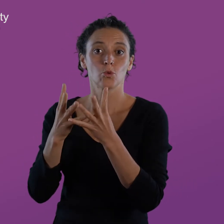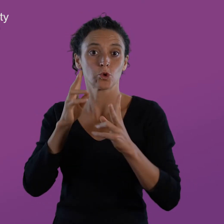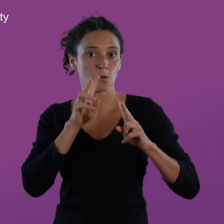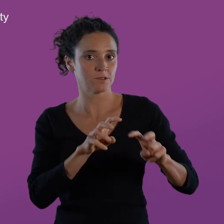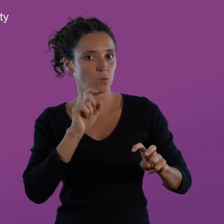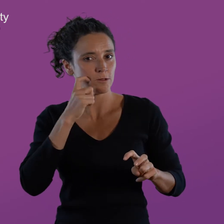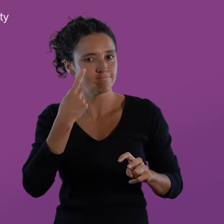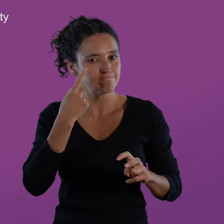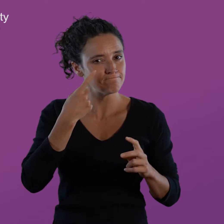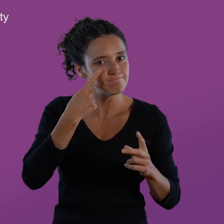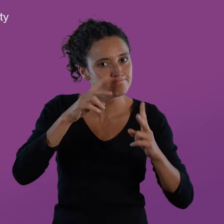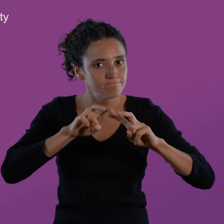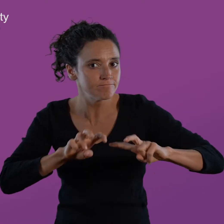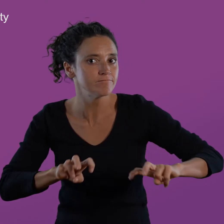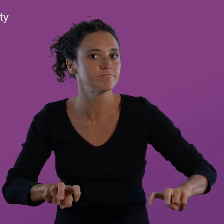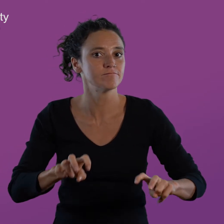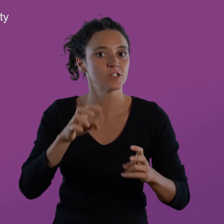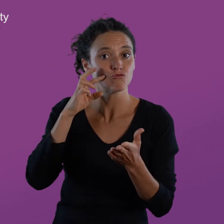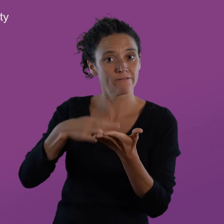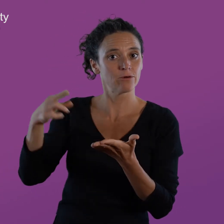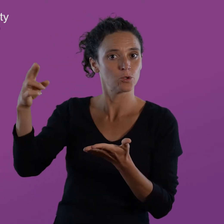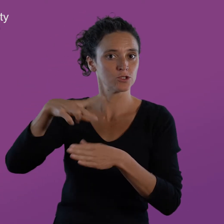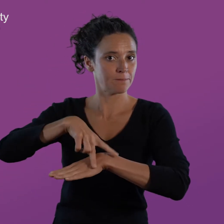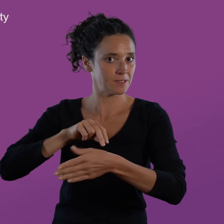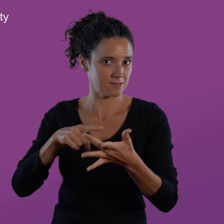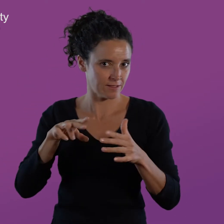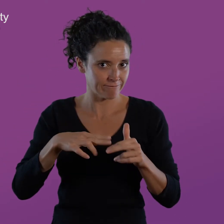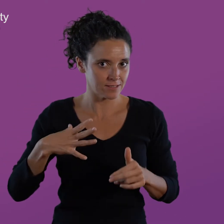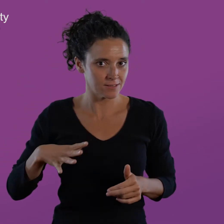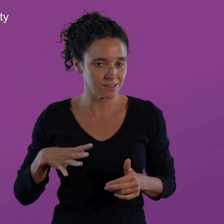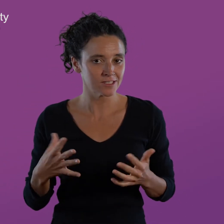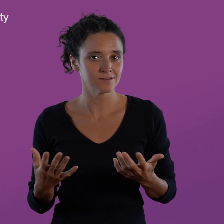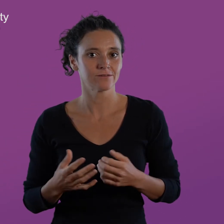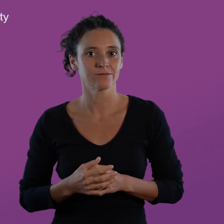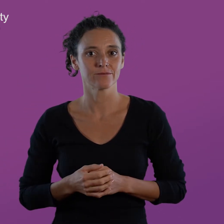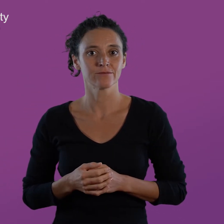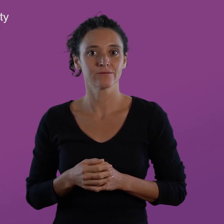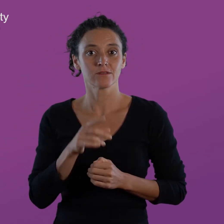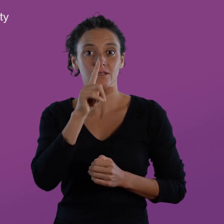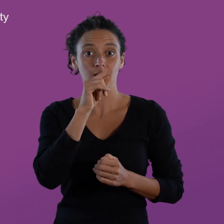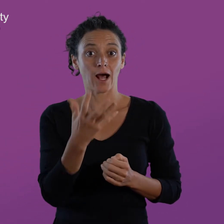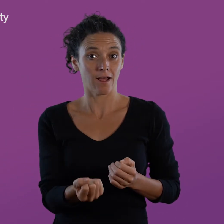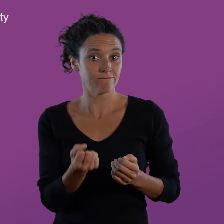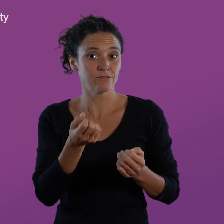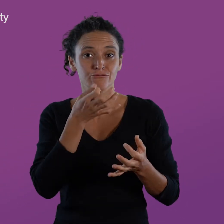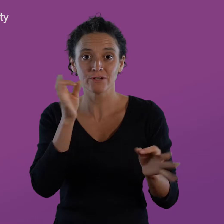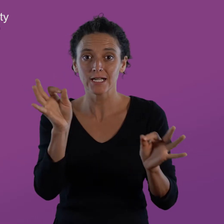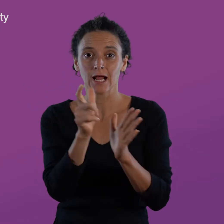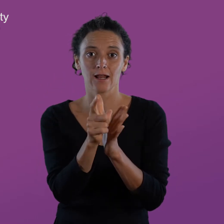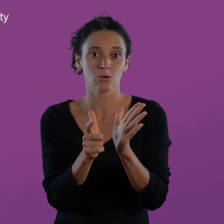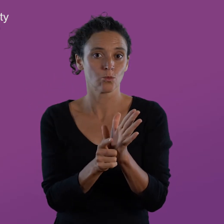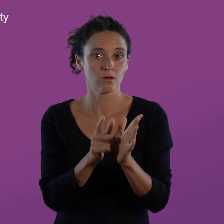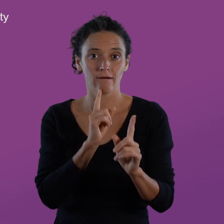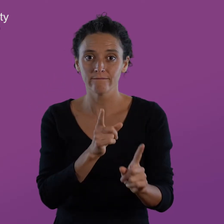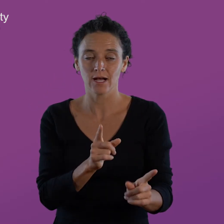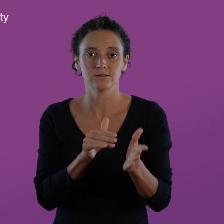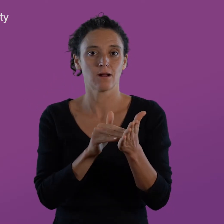The Royal Commission will then investigate your report and if needed, refer it to the police. You can get free legal advice to help you understand -